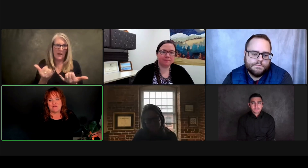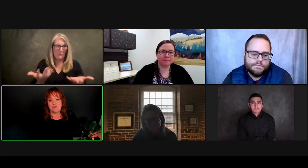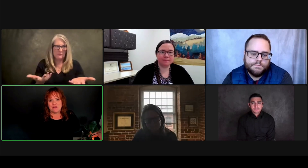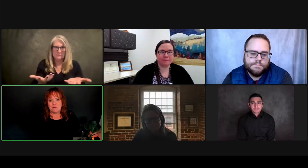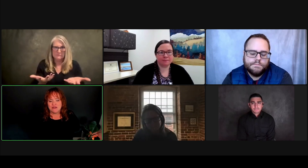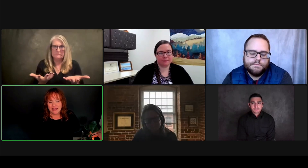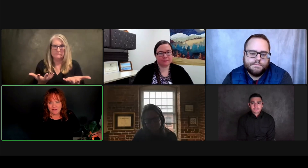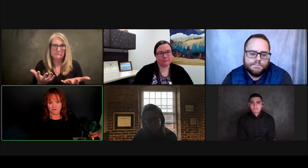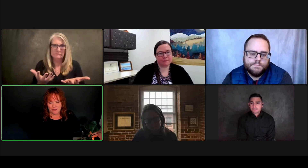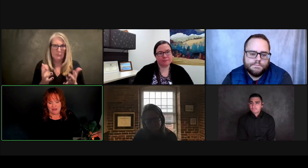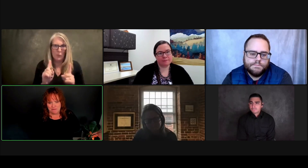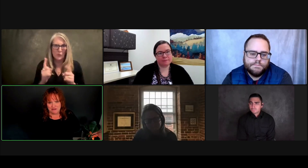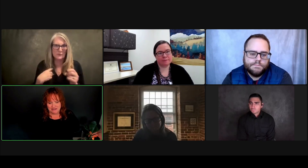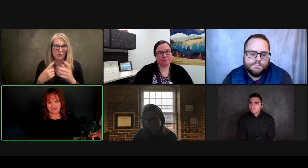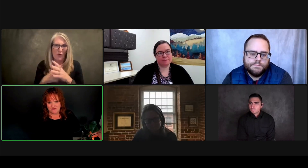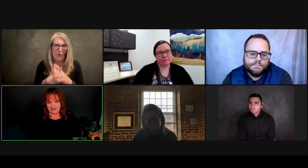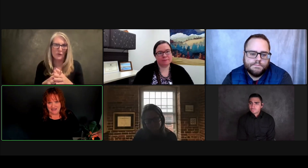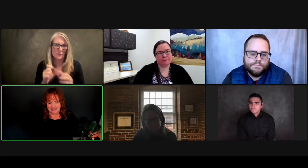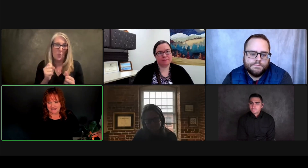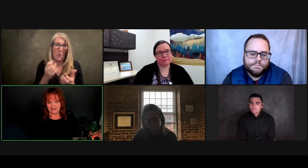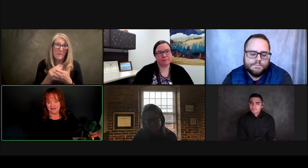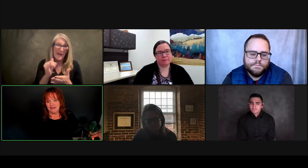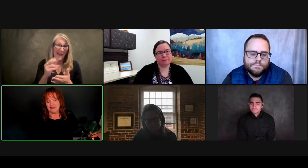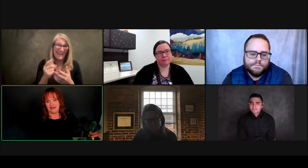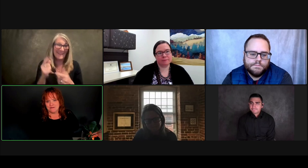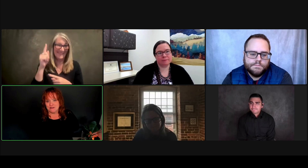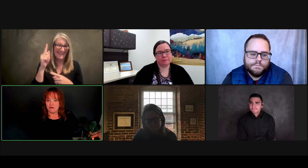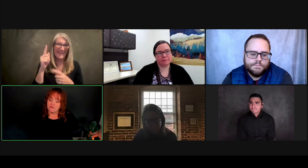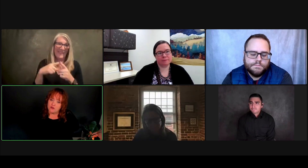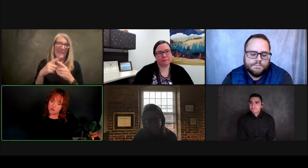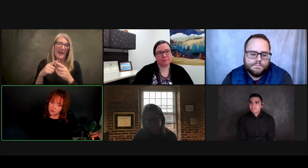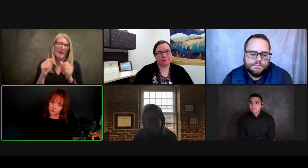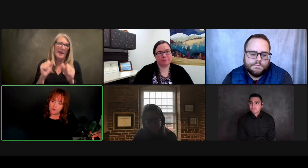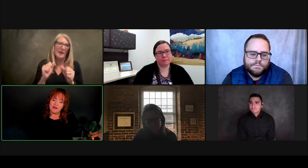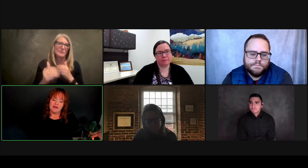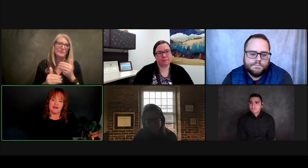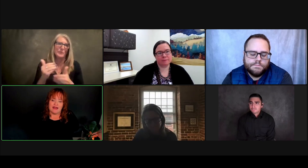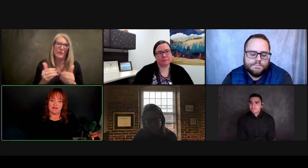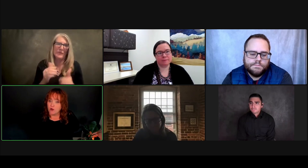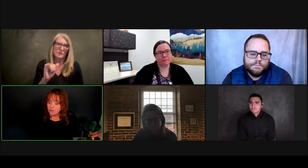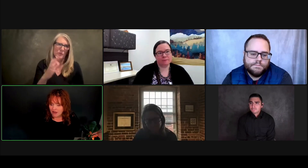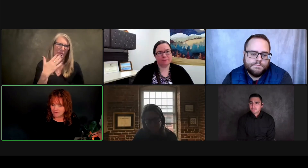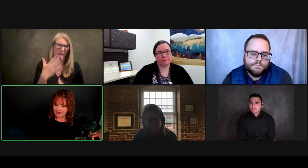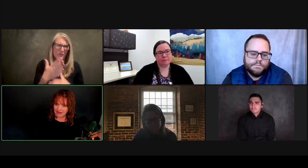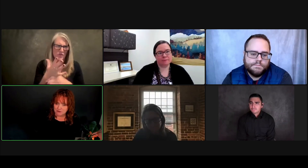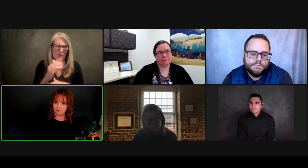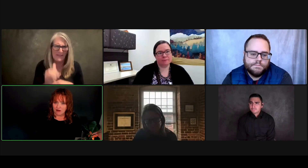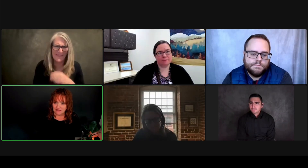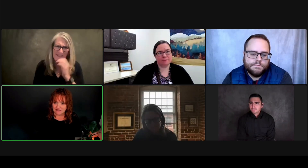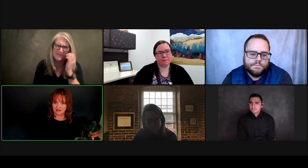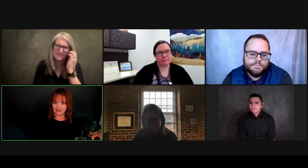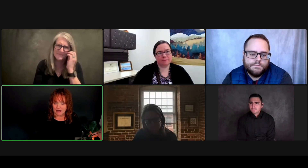So developing a plan for campus is fantastic. And so if you don't have a caption policy on campus